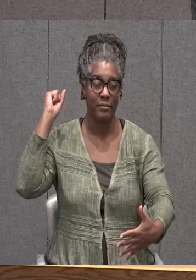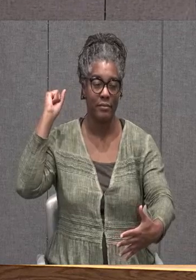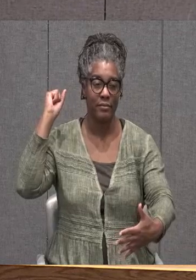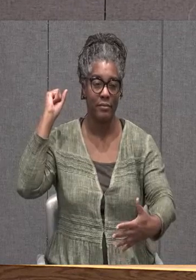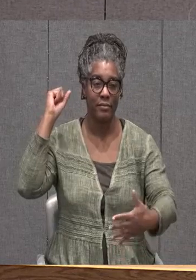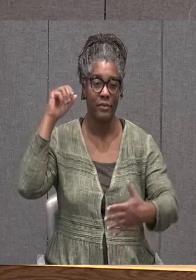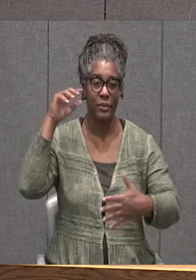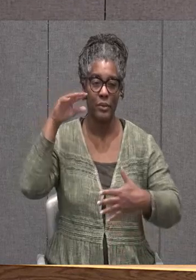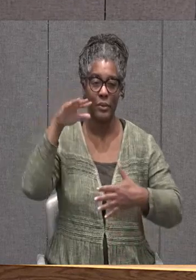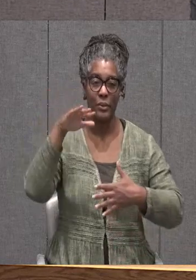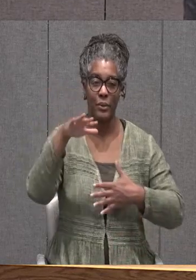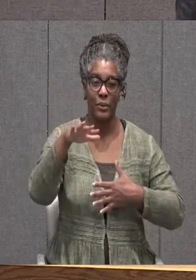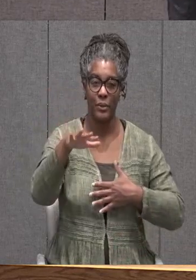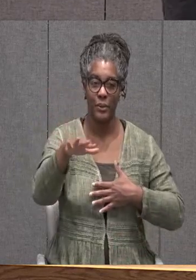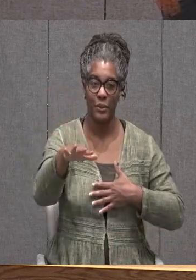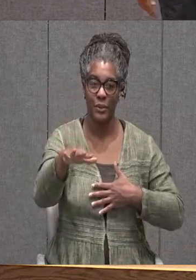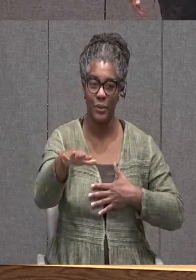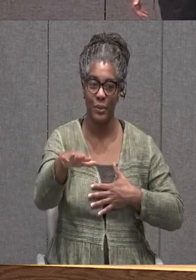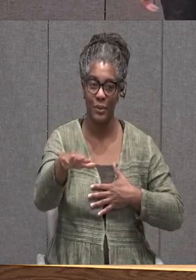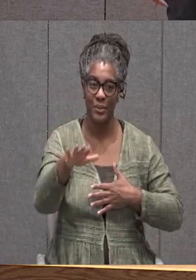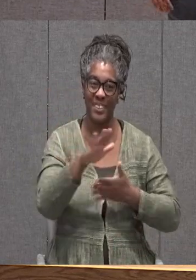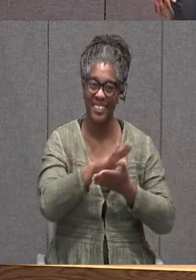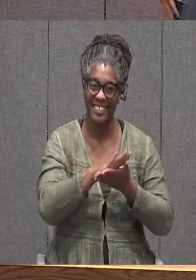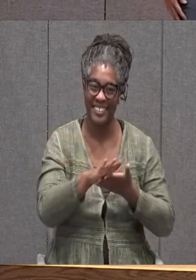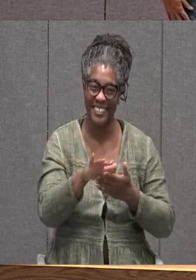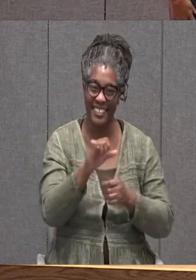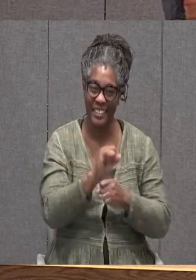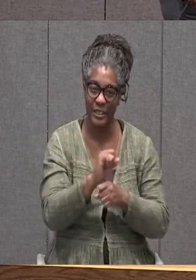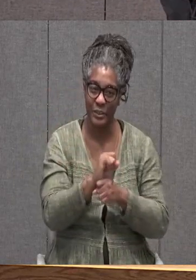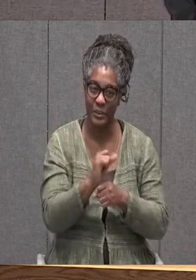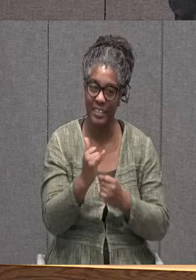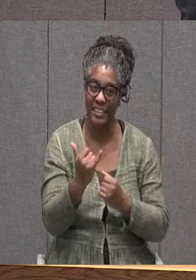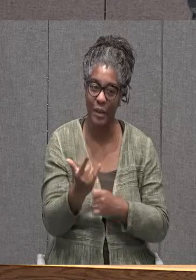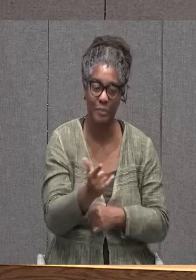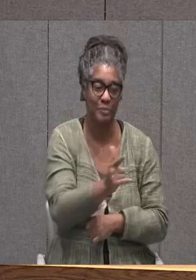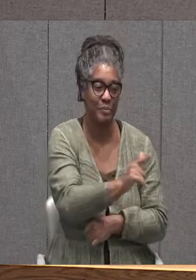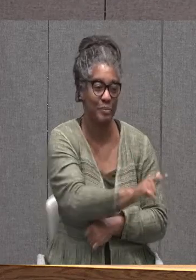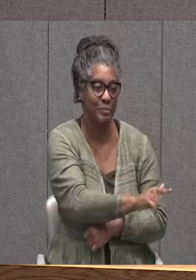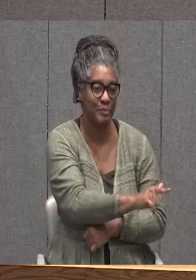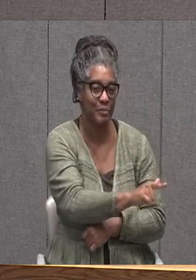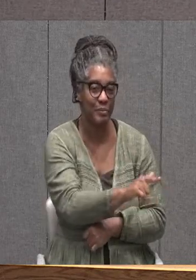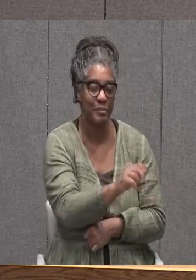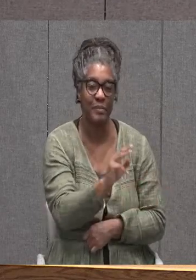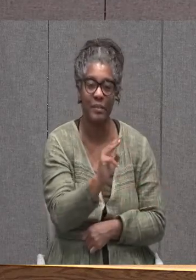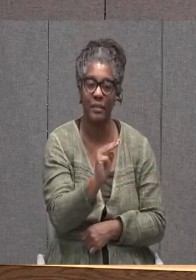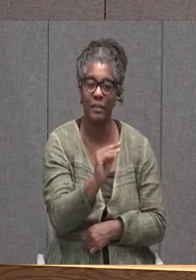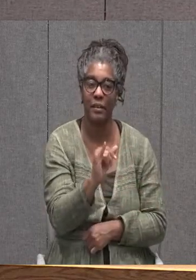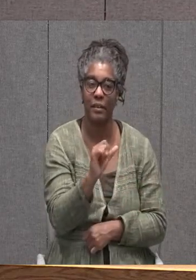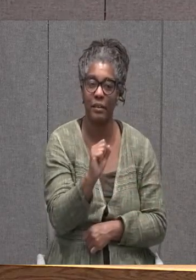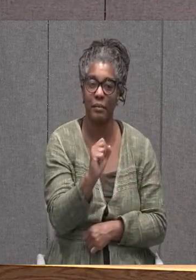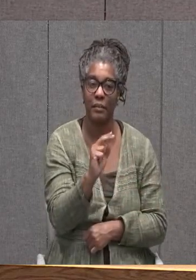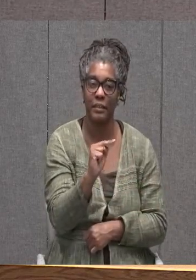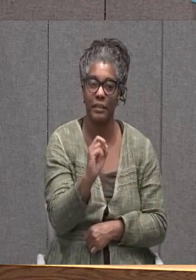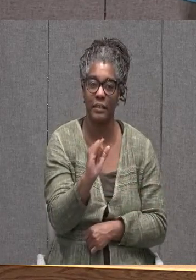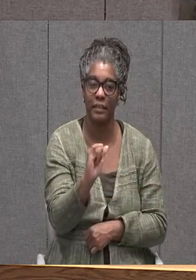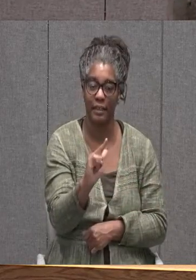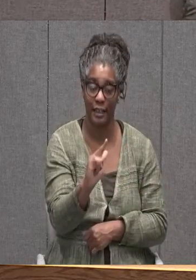Nice work, boys and girls, I'm gonna hand the lesson over to Ms. Neal. All right, well that breathing we worked on last week,